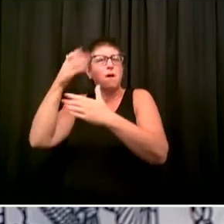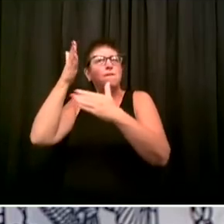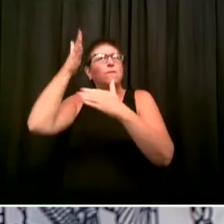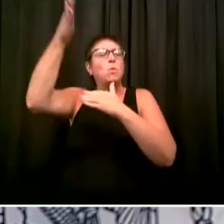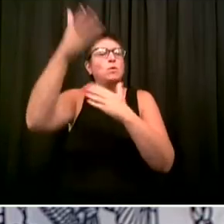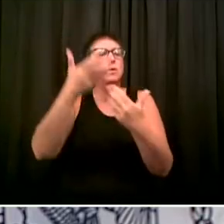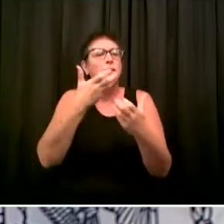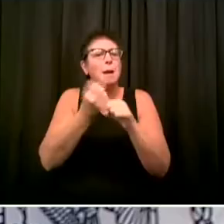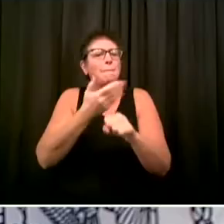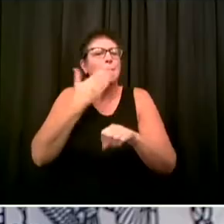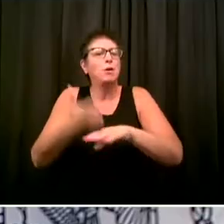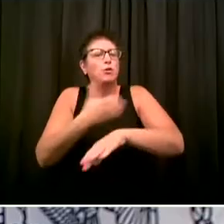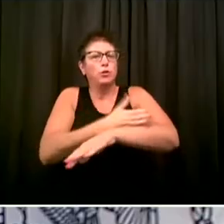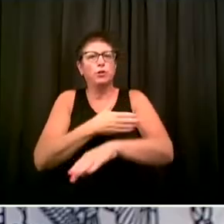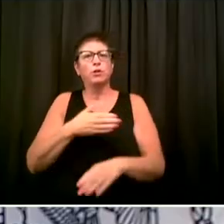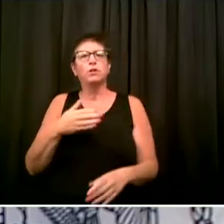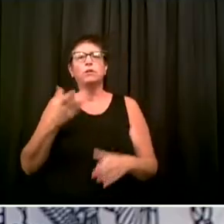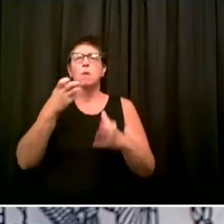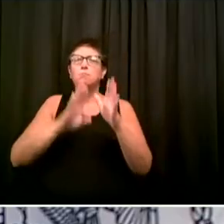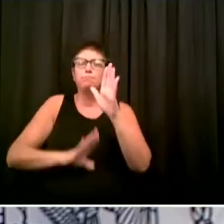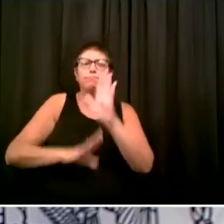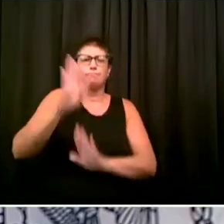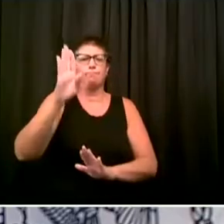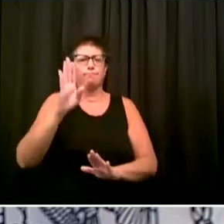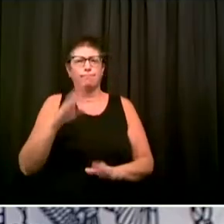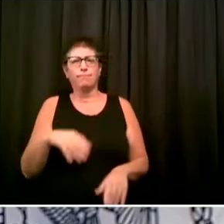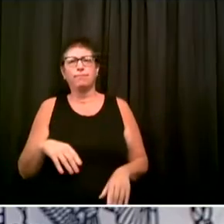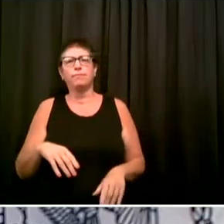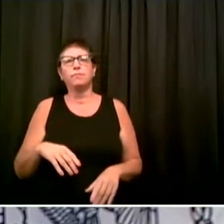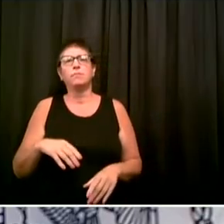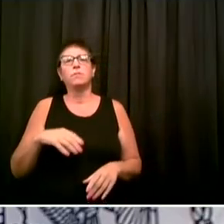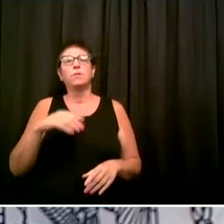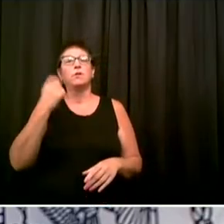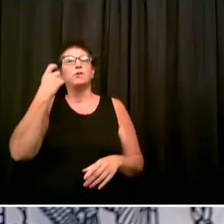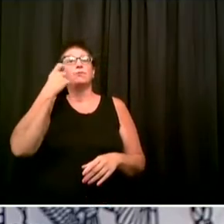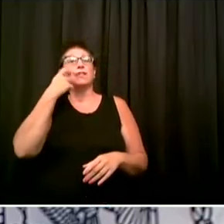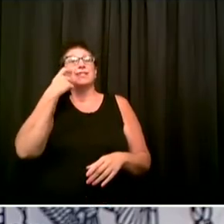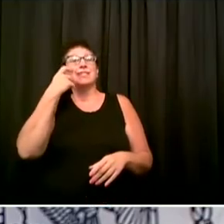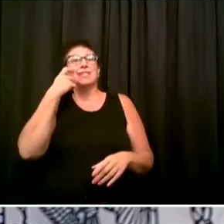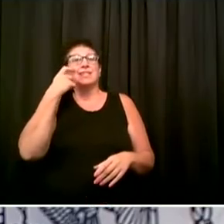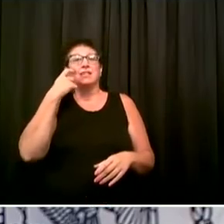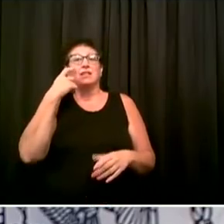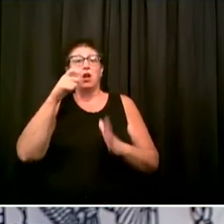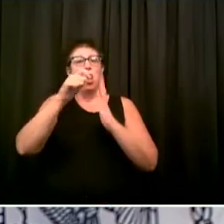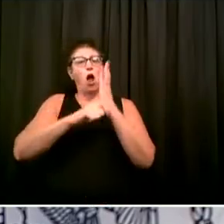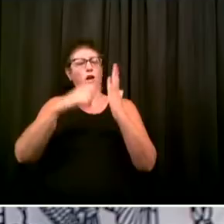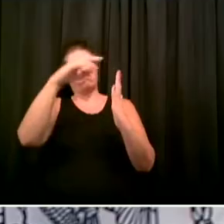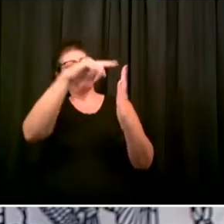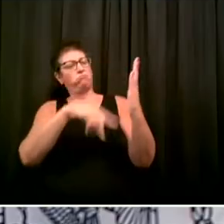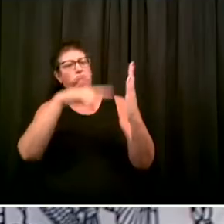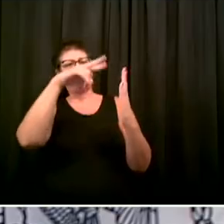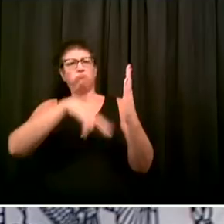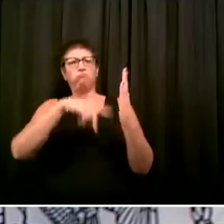FIGHTING. THERE WAS A PARTICULAR OPINION PIECE PUT OUT RECENT THE BY A HEDGE FUND